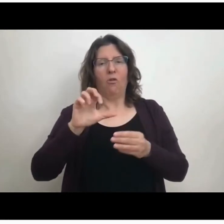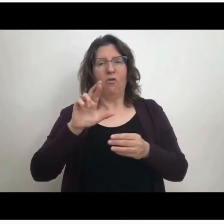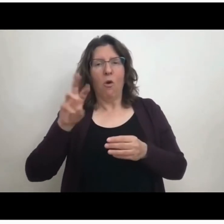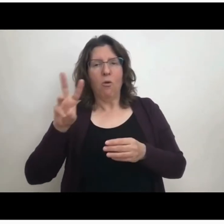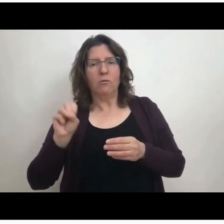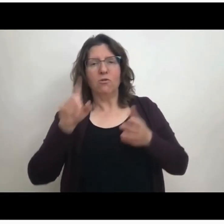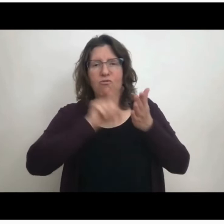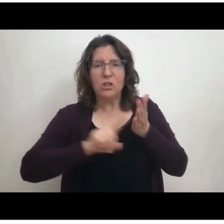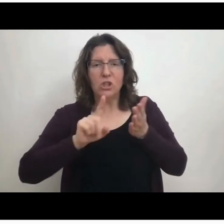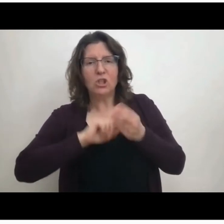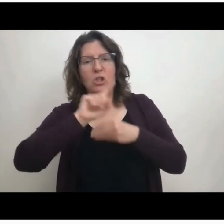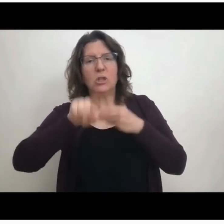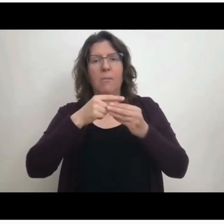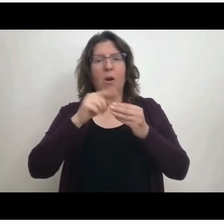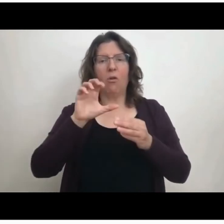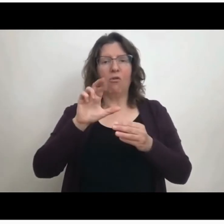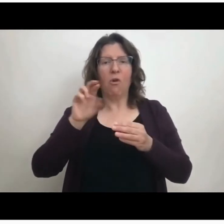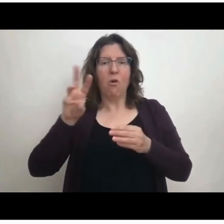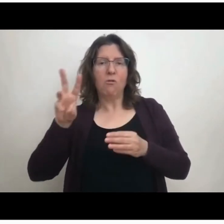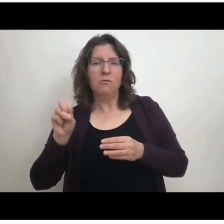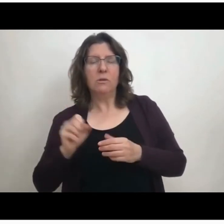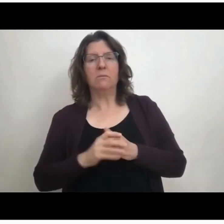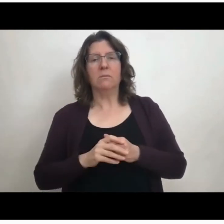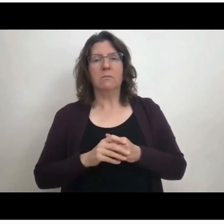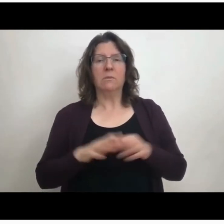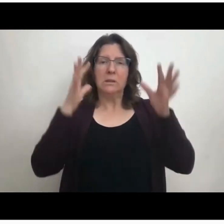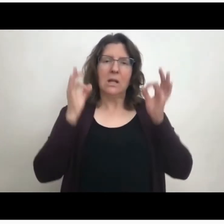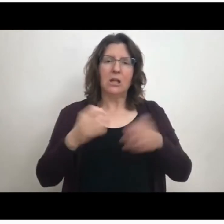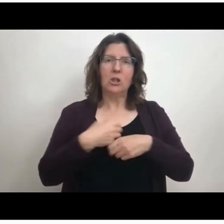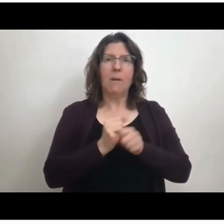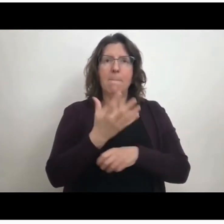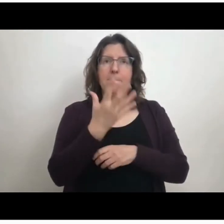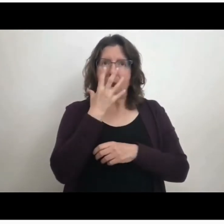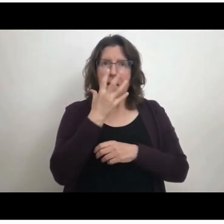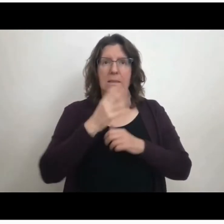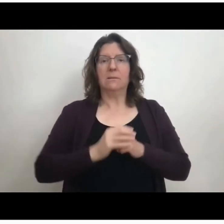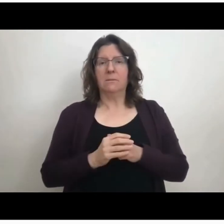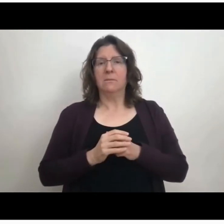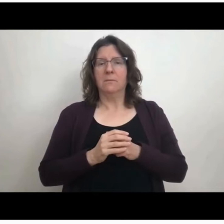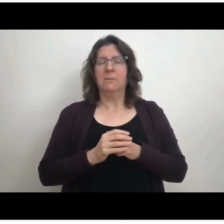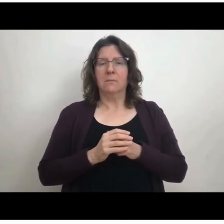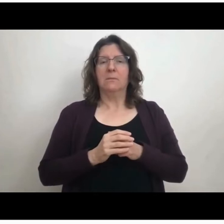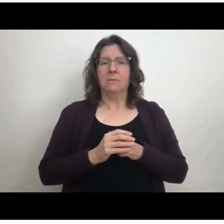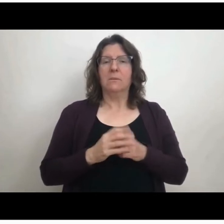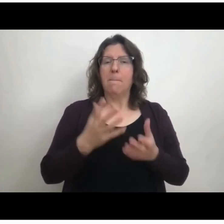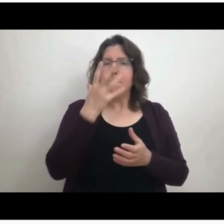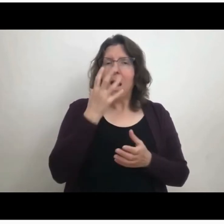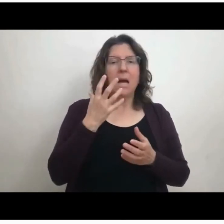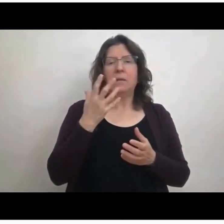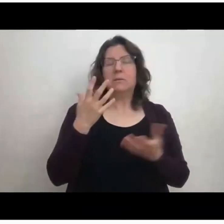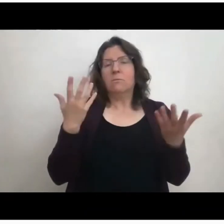After months of research and discussion about crows, we decided to make masks.